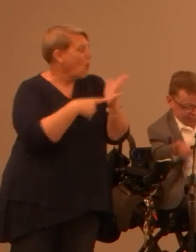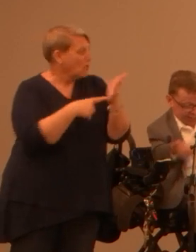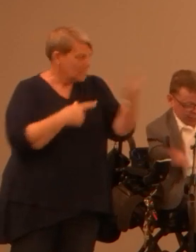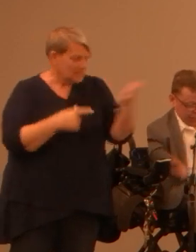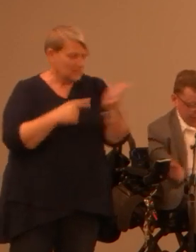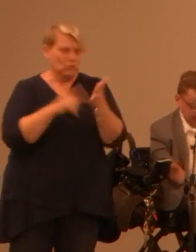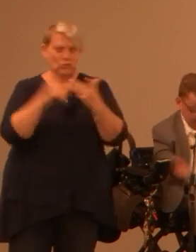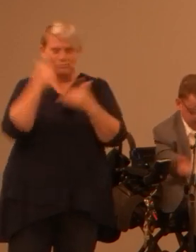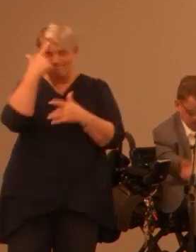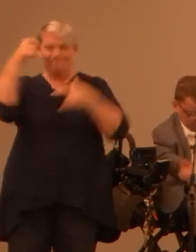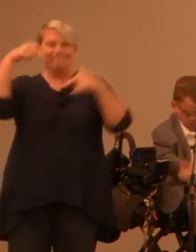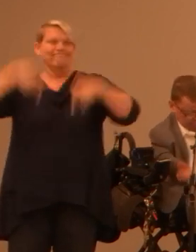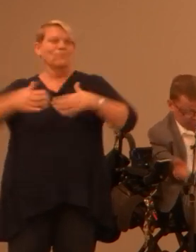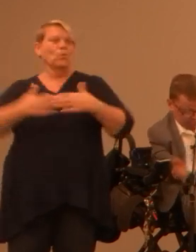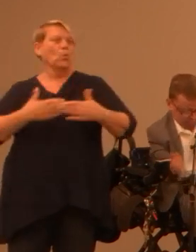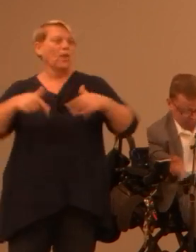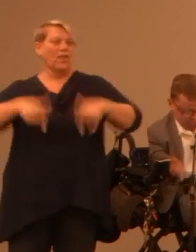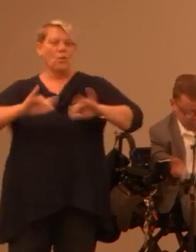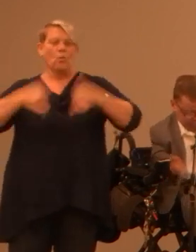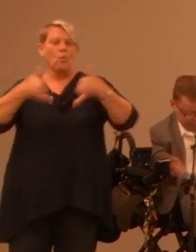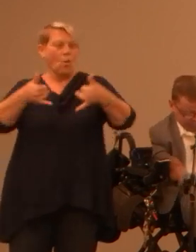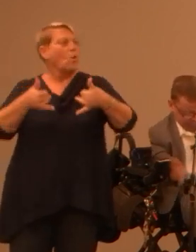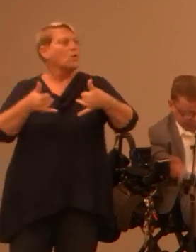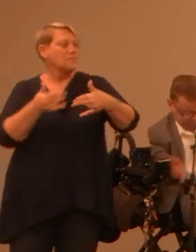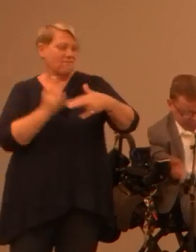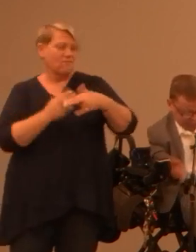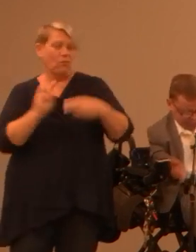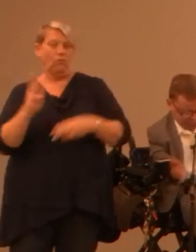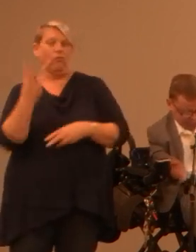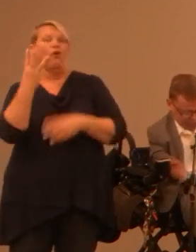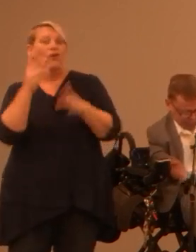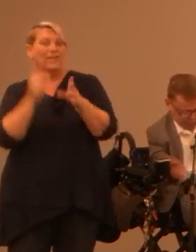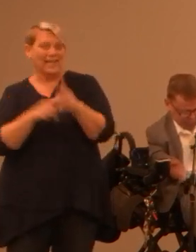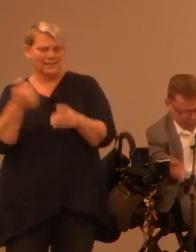and organising these awards for the third time in six years, four years.